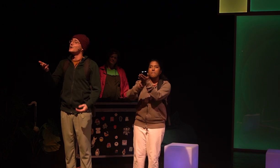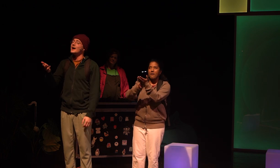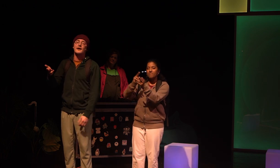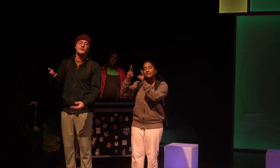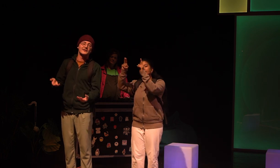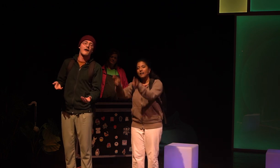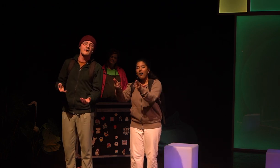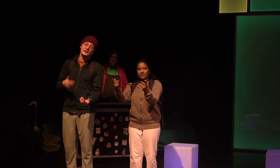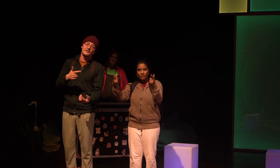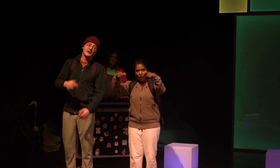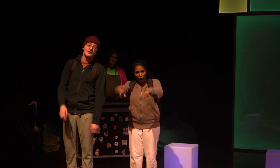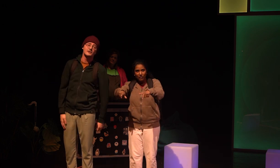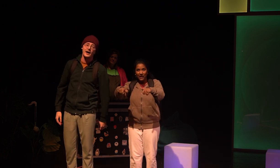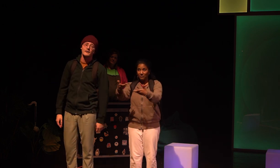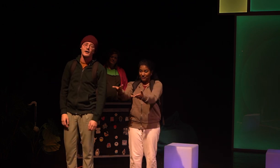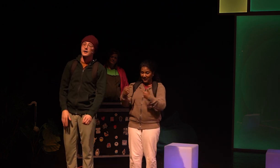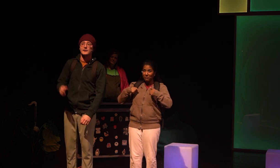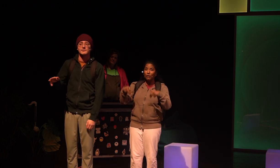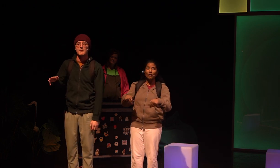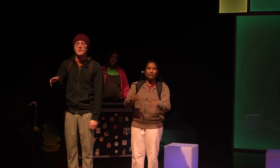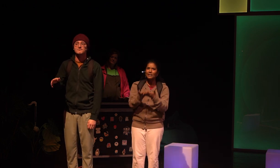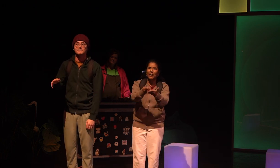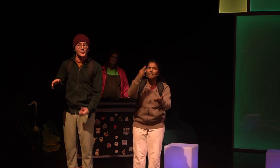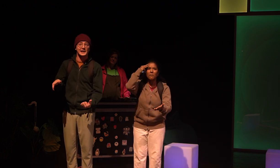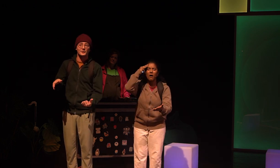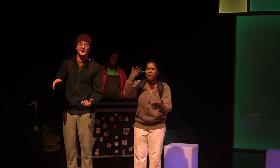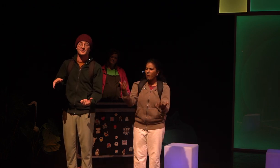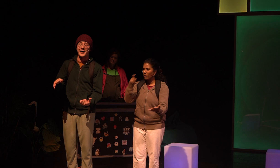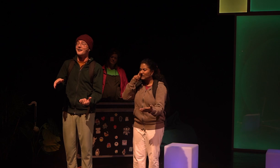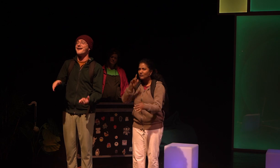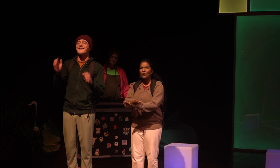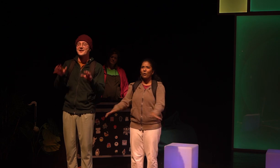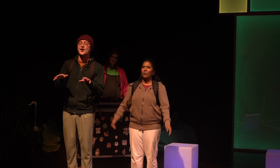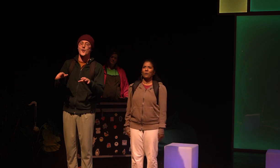in a will after she died in the first lockdown. Not to me Mum or to me little sis.